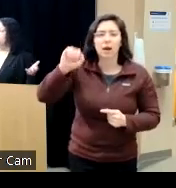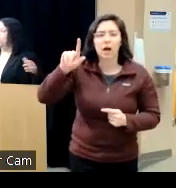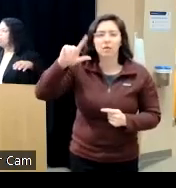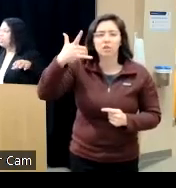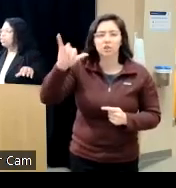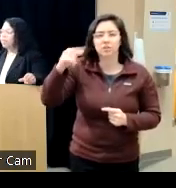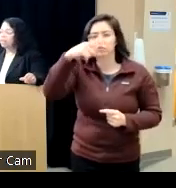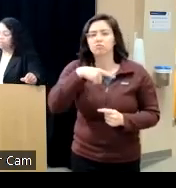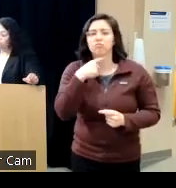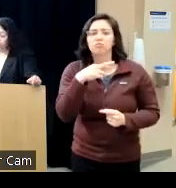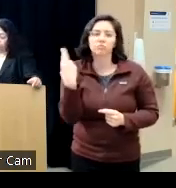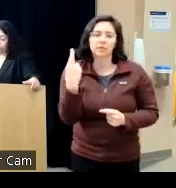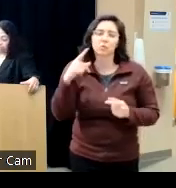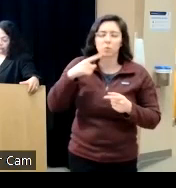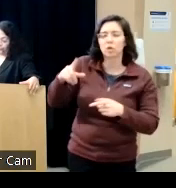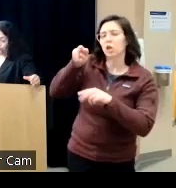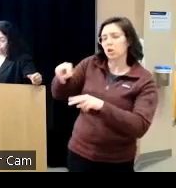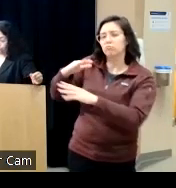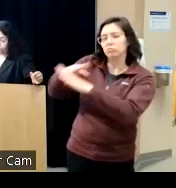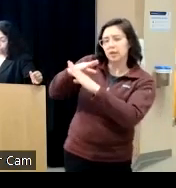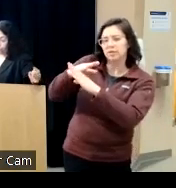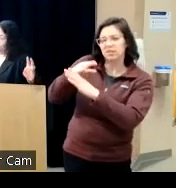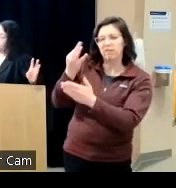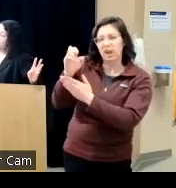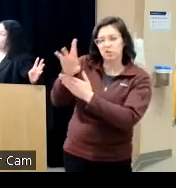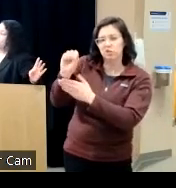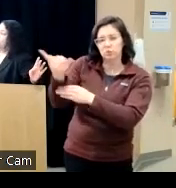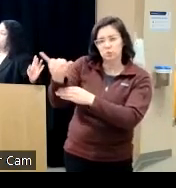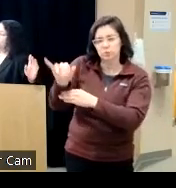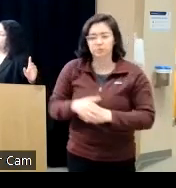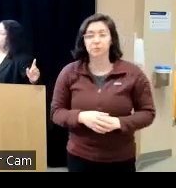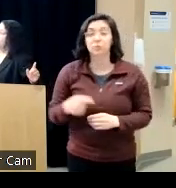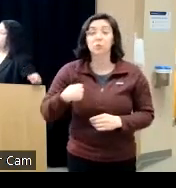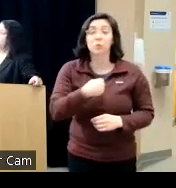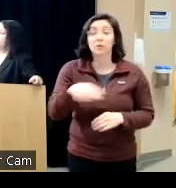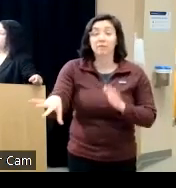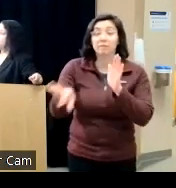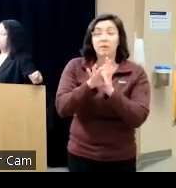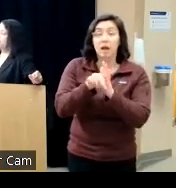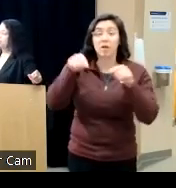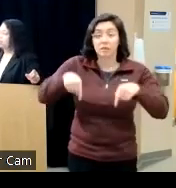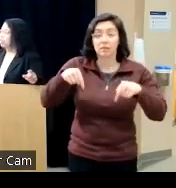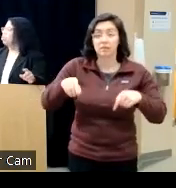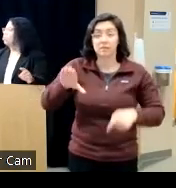we did look at protective factors as well and we found by doing a latent class analysis that